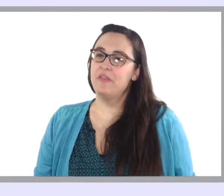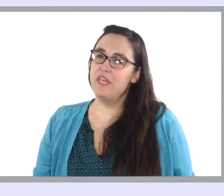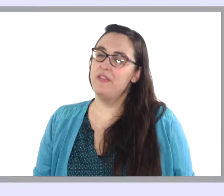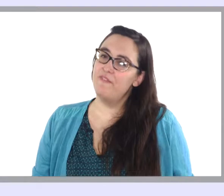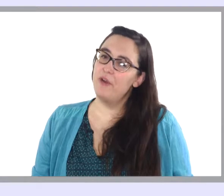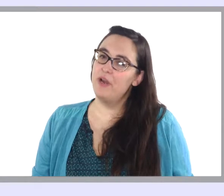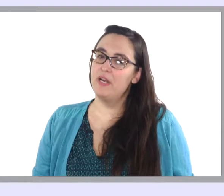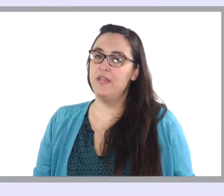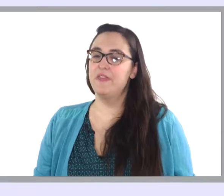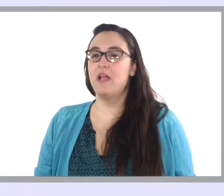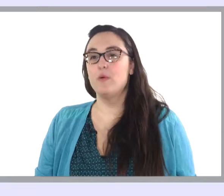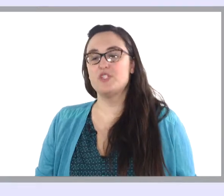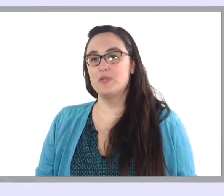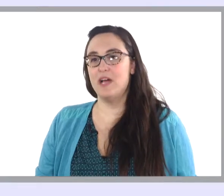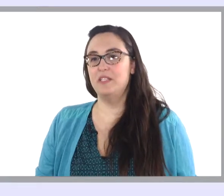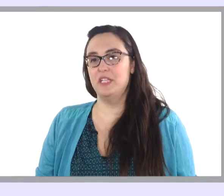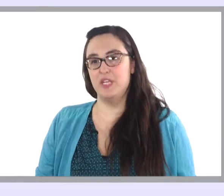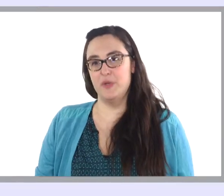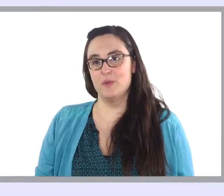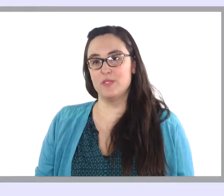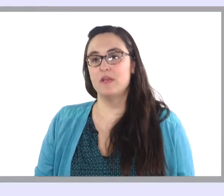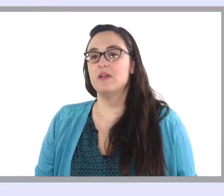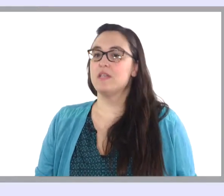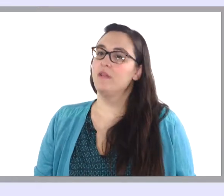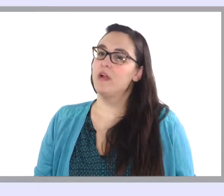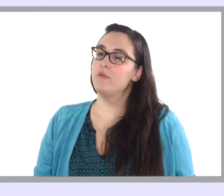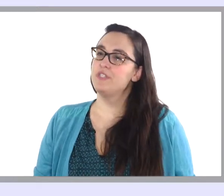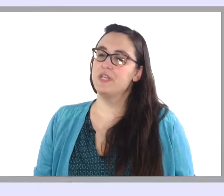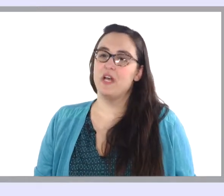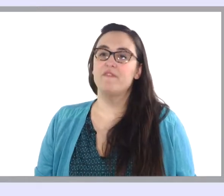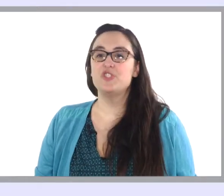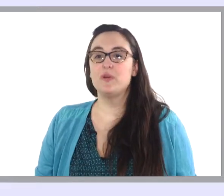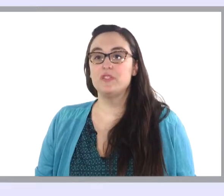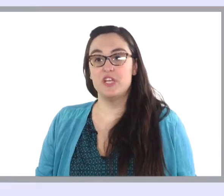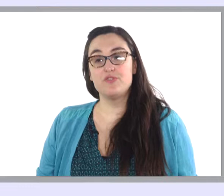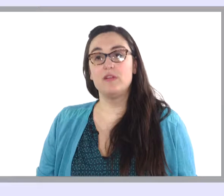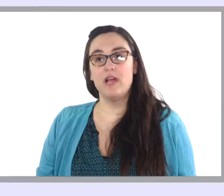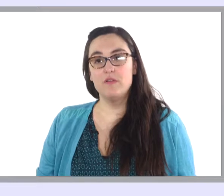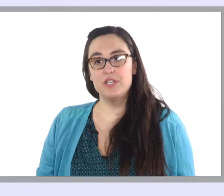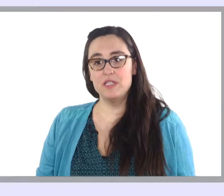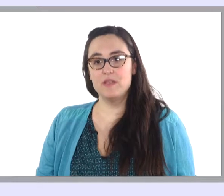but they differ in the language modality they use. Sign languages are visual-gestural languages.